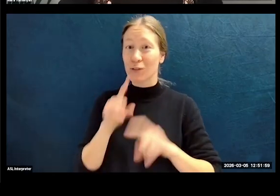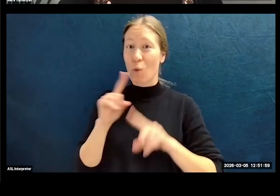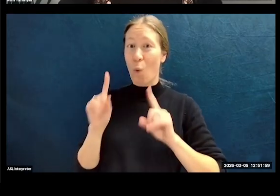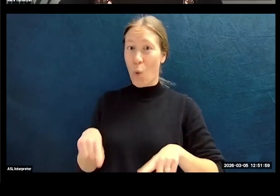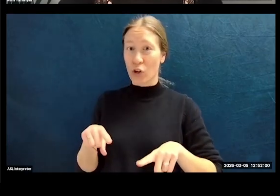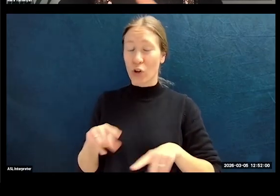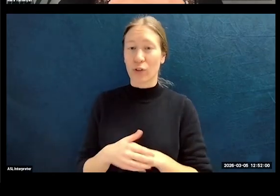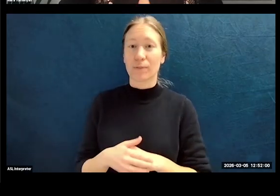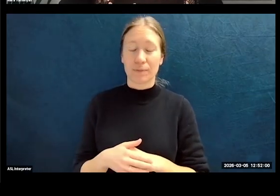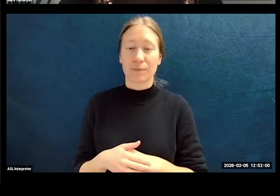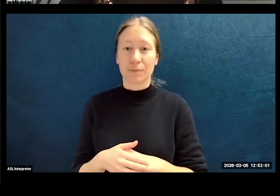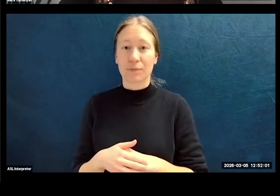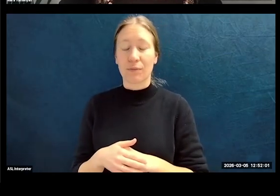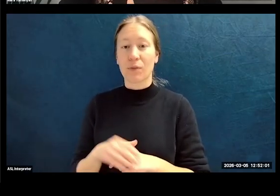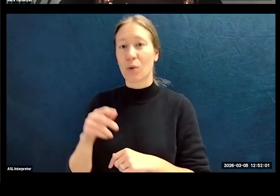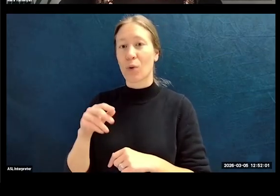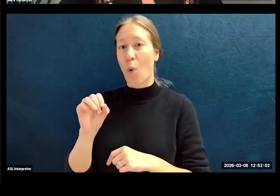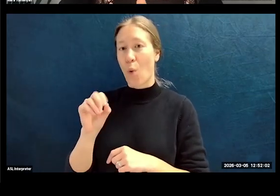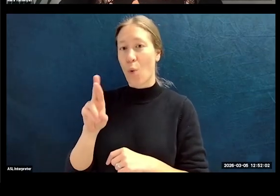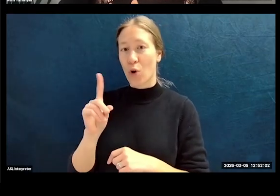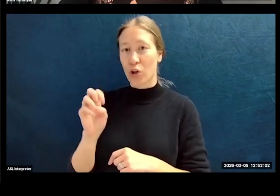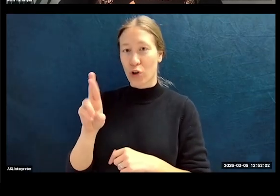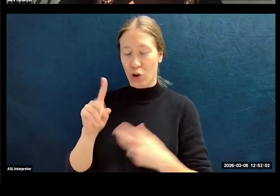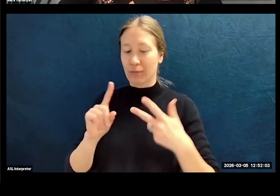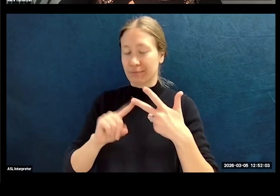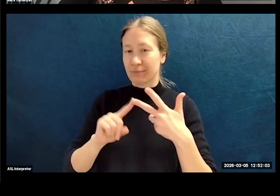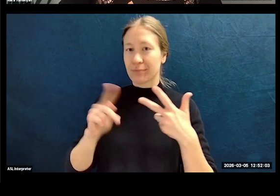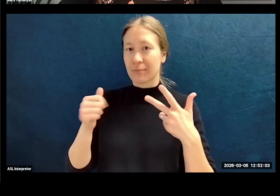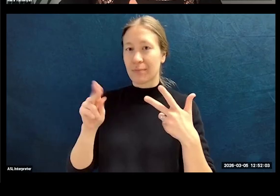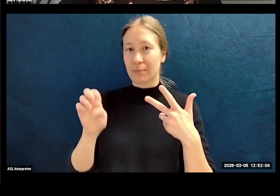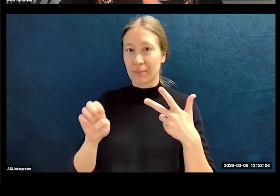which shows the content in a sequence